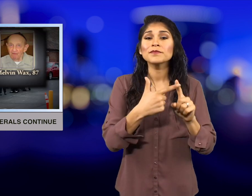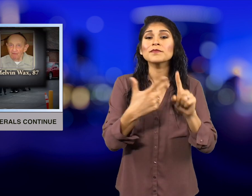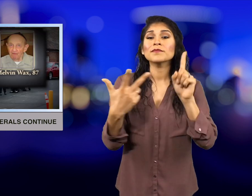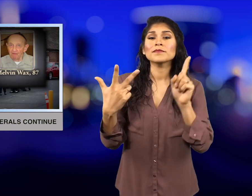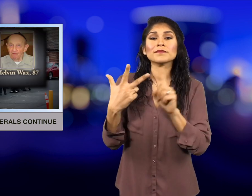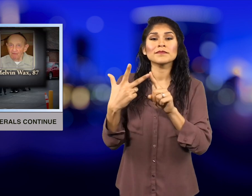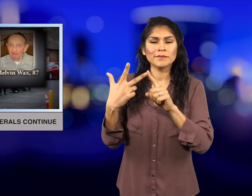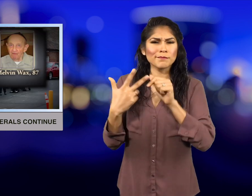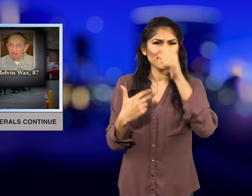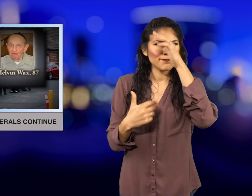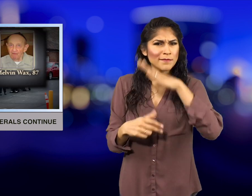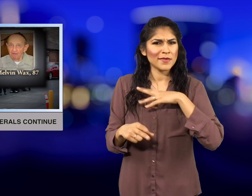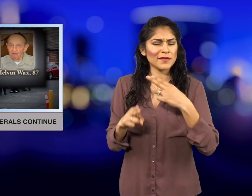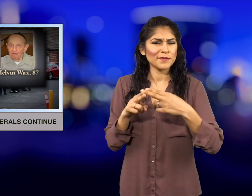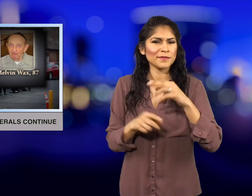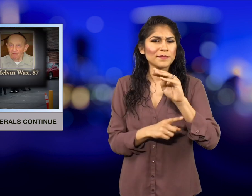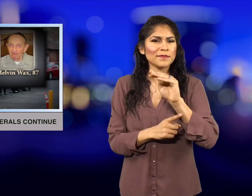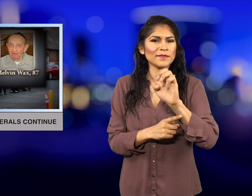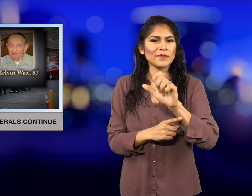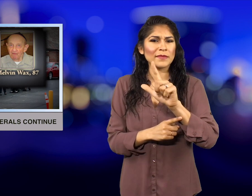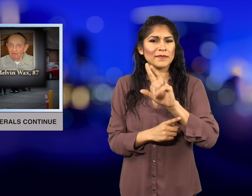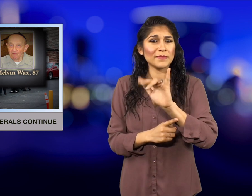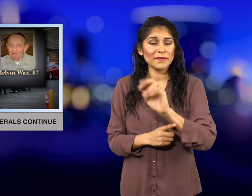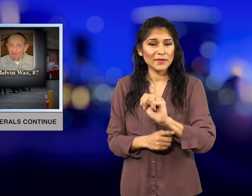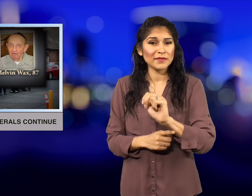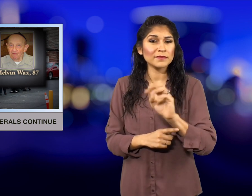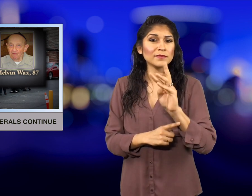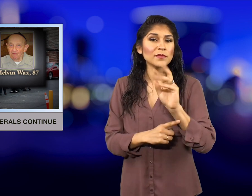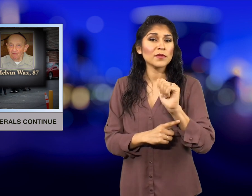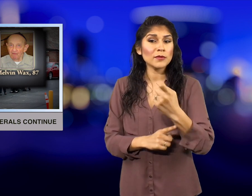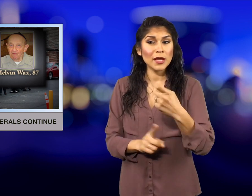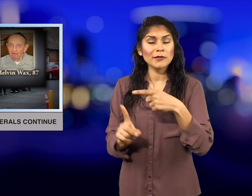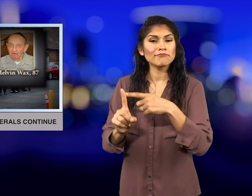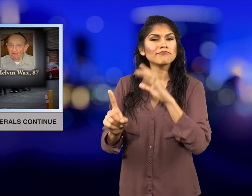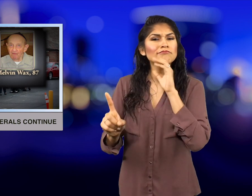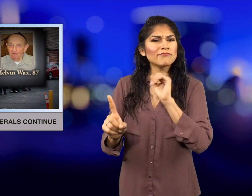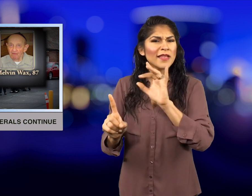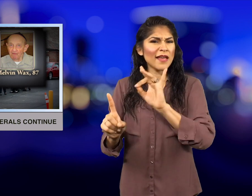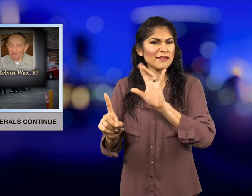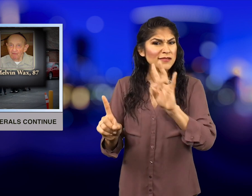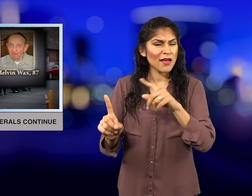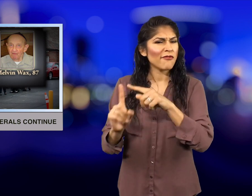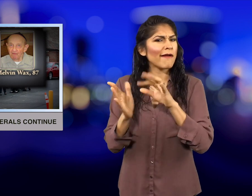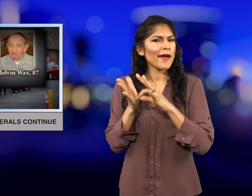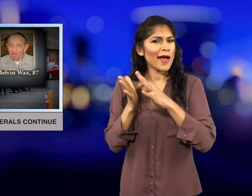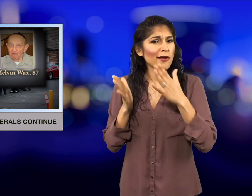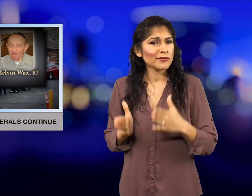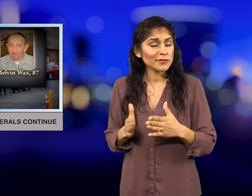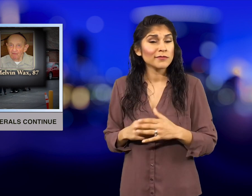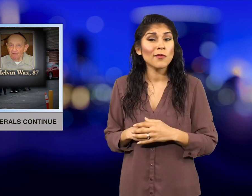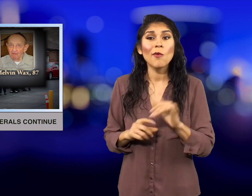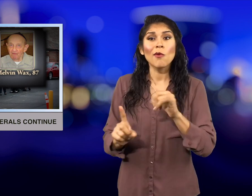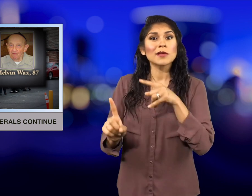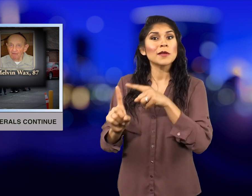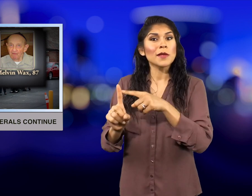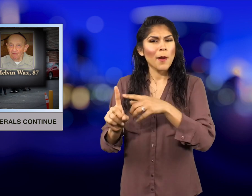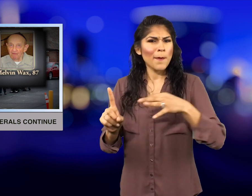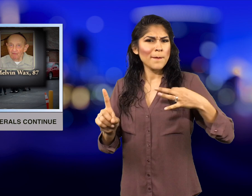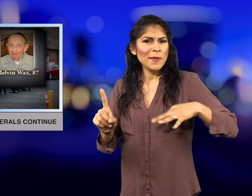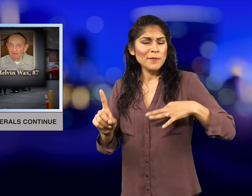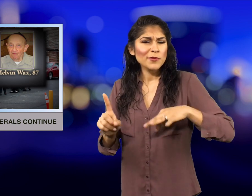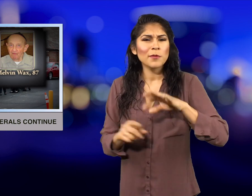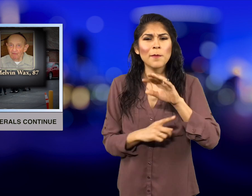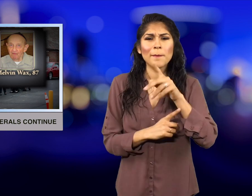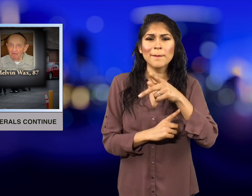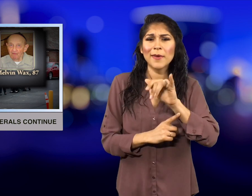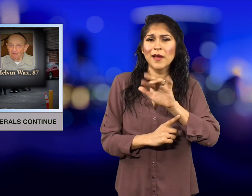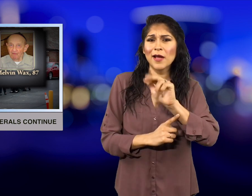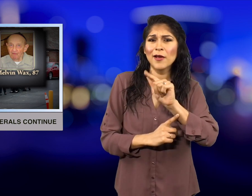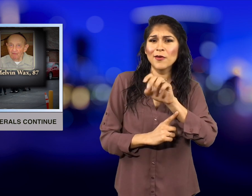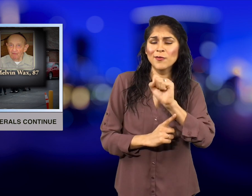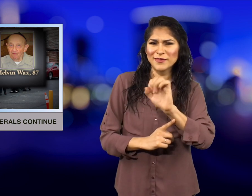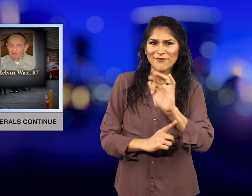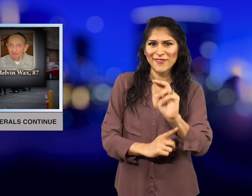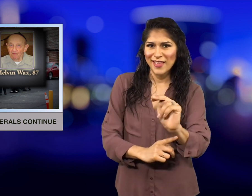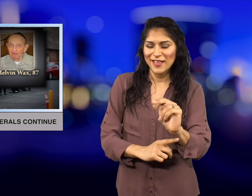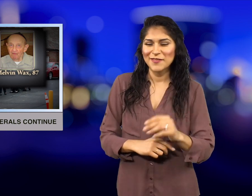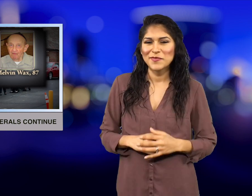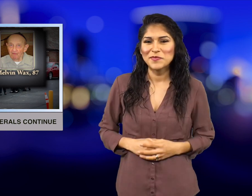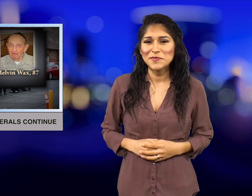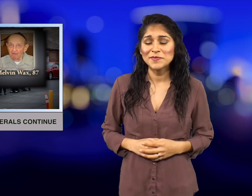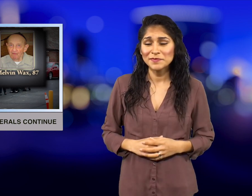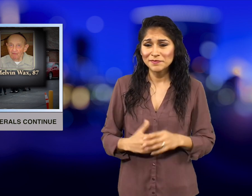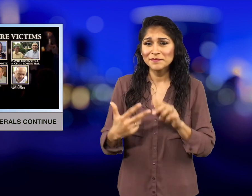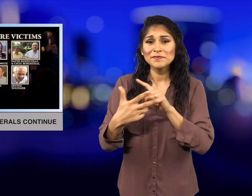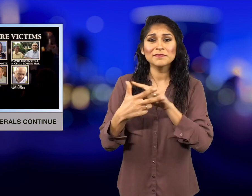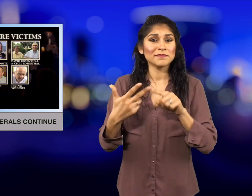87-year-old Melvin Wax was an accountant and Pittsburgh Pirates fan.